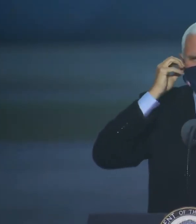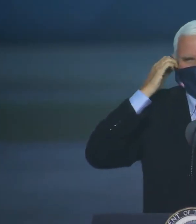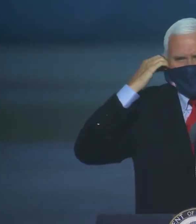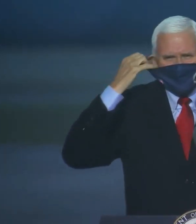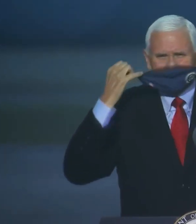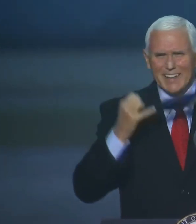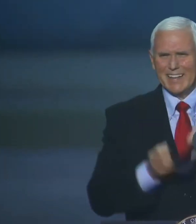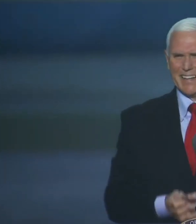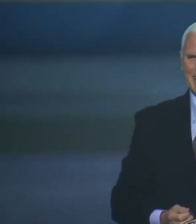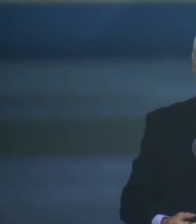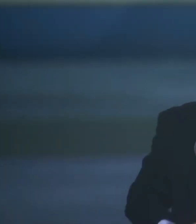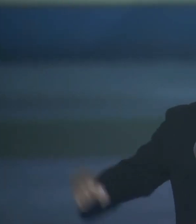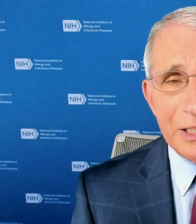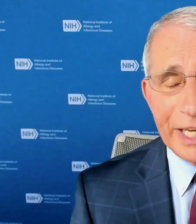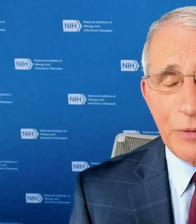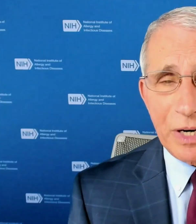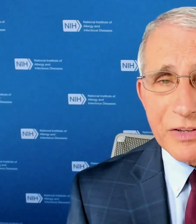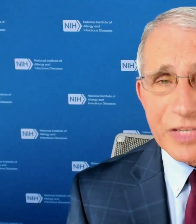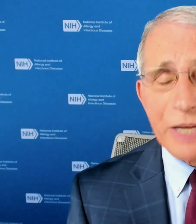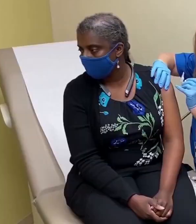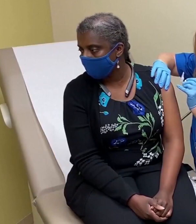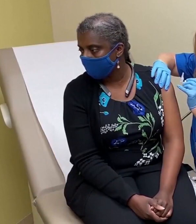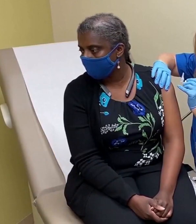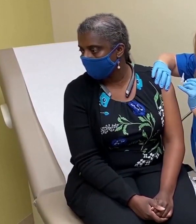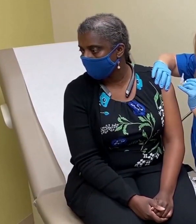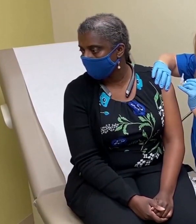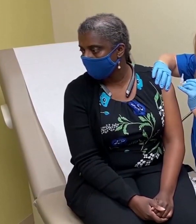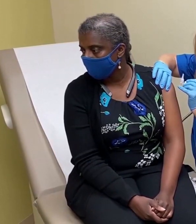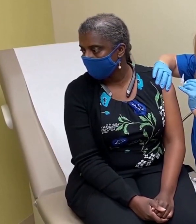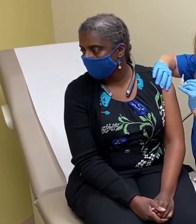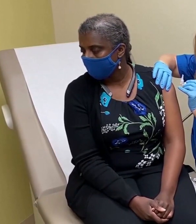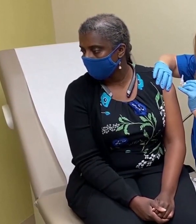THEY HAVE MORE CASES PER POPULATION THAN NEW YORK, ARIZONA OR FLORIDA AND OTHER